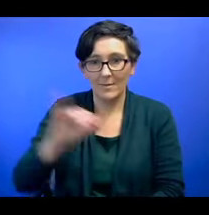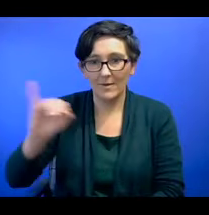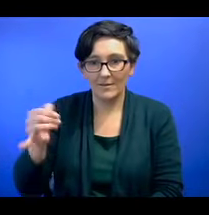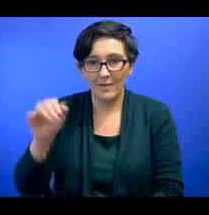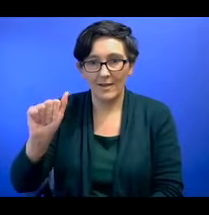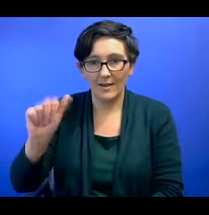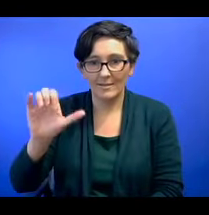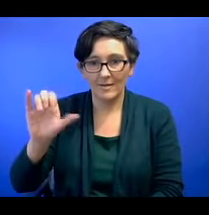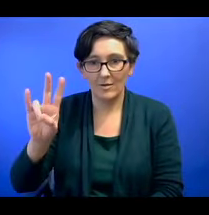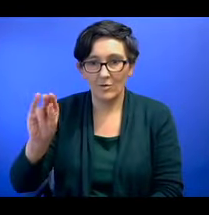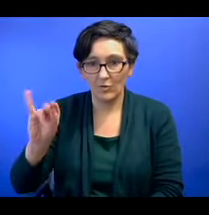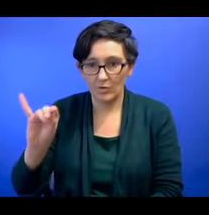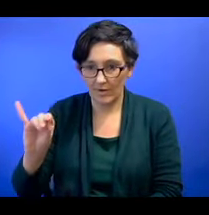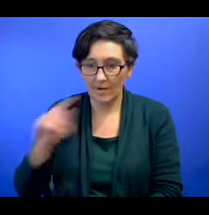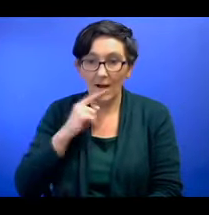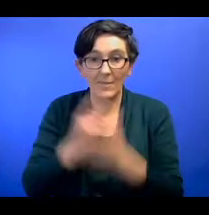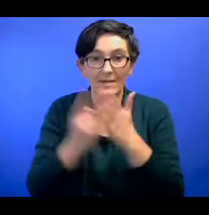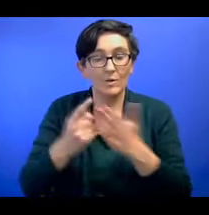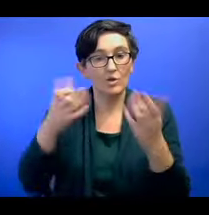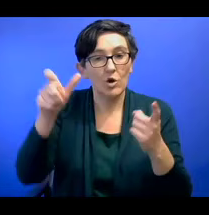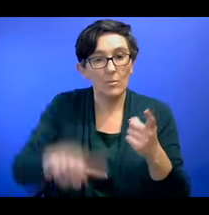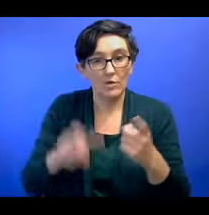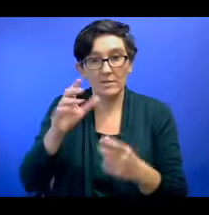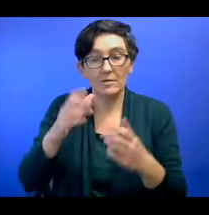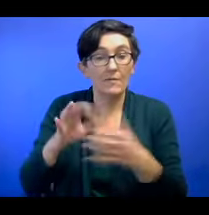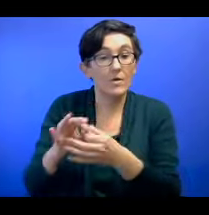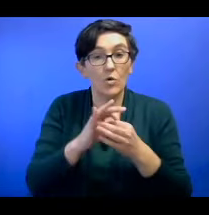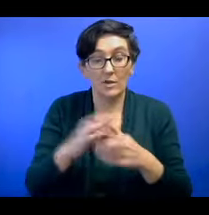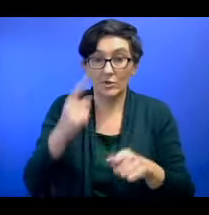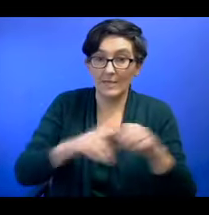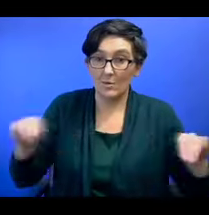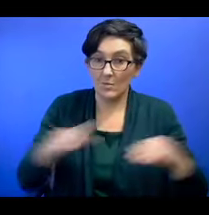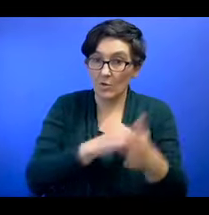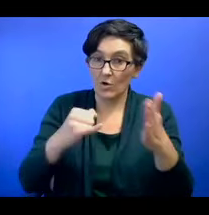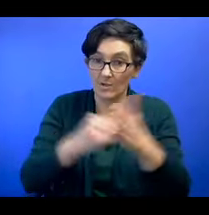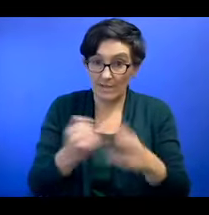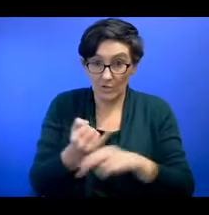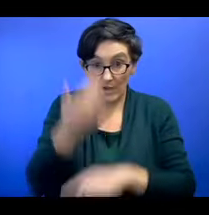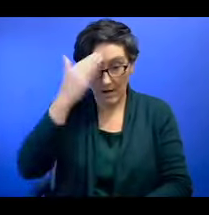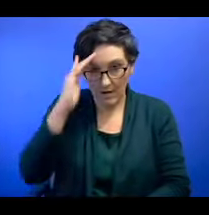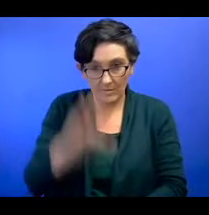I’m the independent chairperson of the Coalition of Disabled People’s Organizations in Ireland.